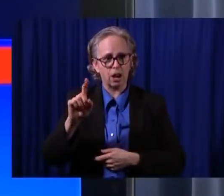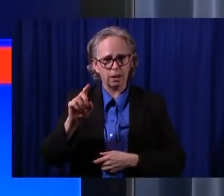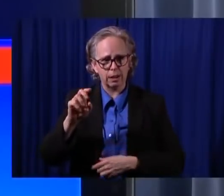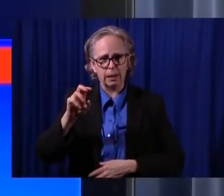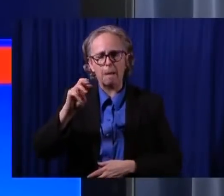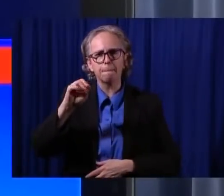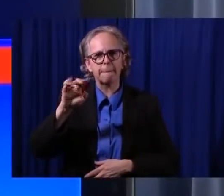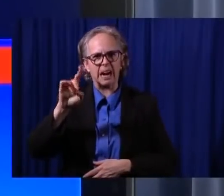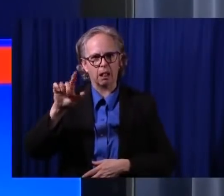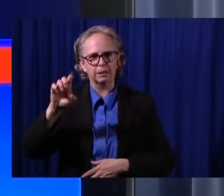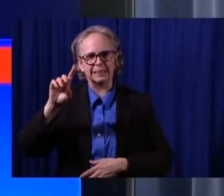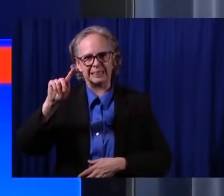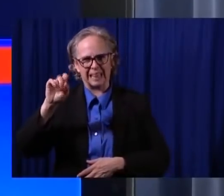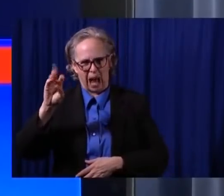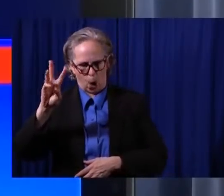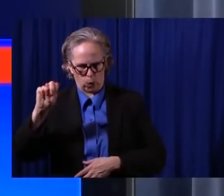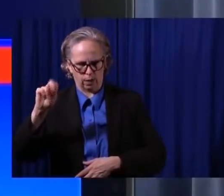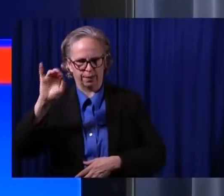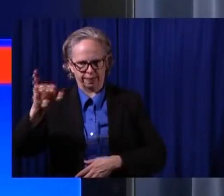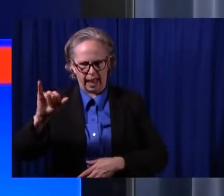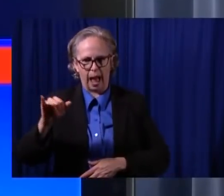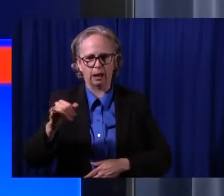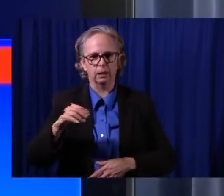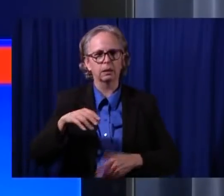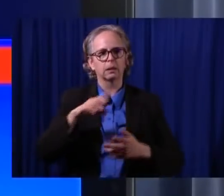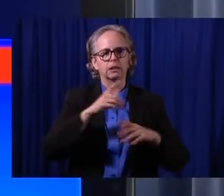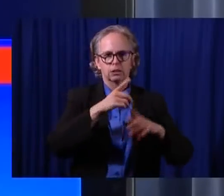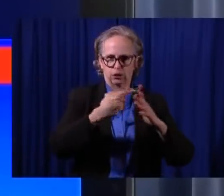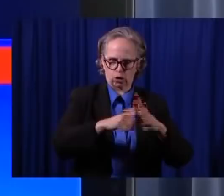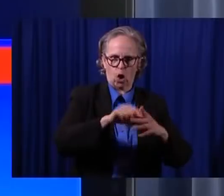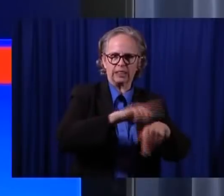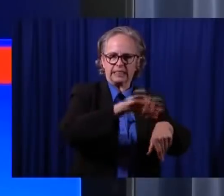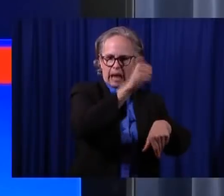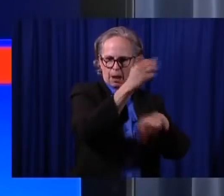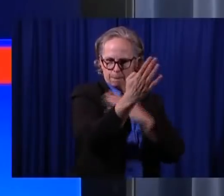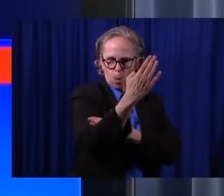CITY LAKE CENTER IN CINCINNATI. ALSO, TOMORROW AT THE CENTERPOINT HEALTH COMMUNITY